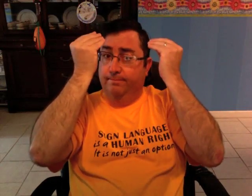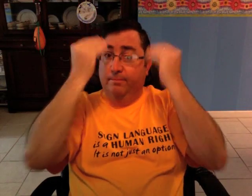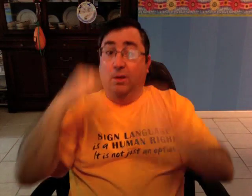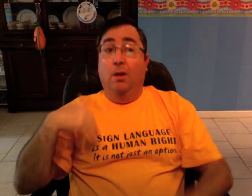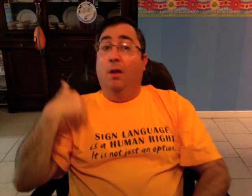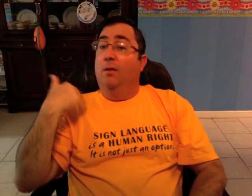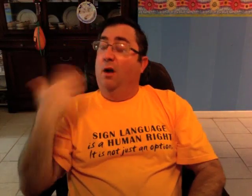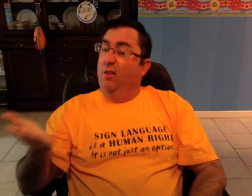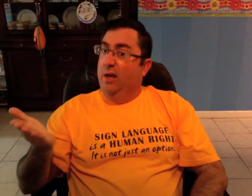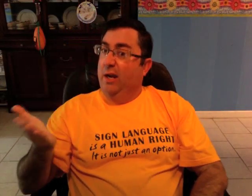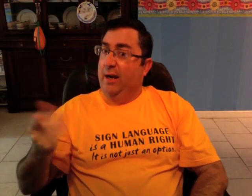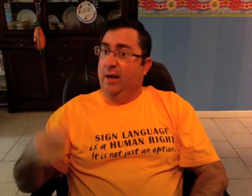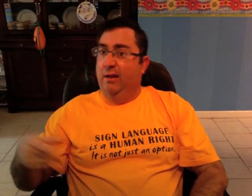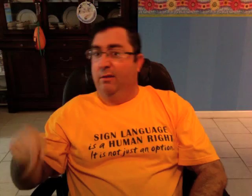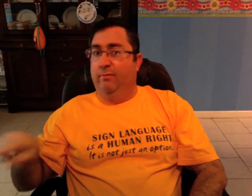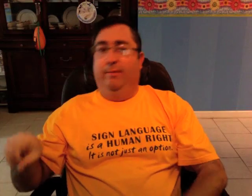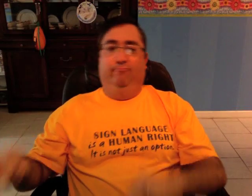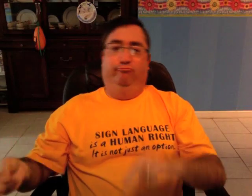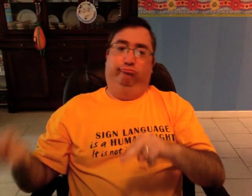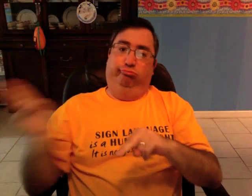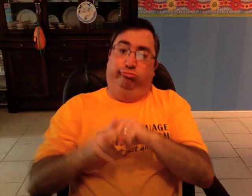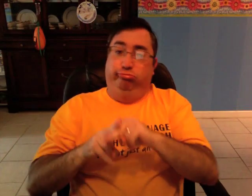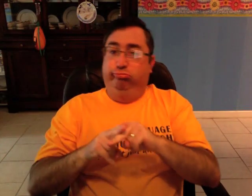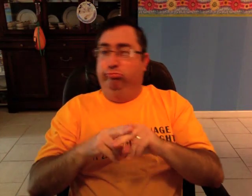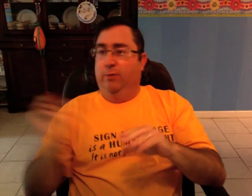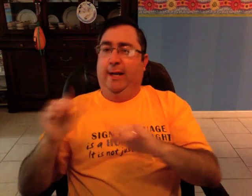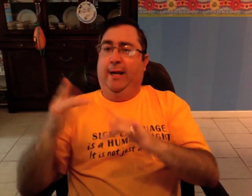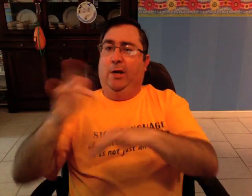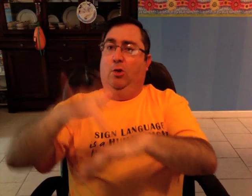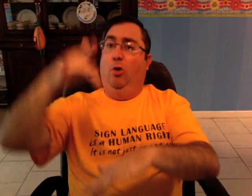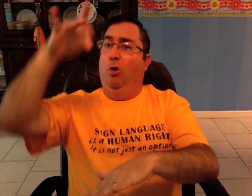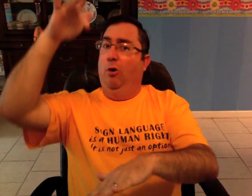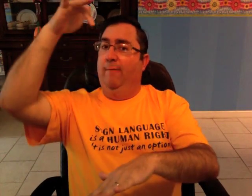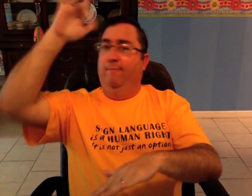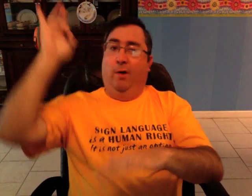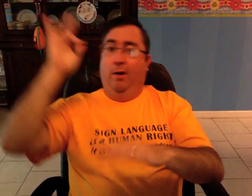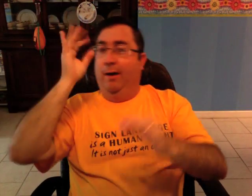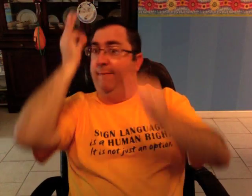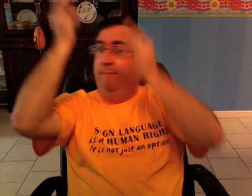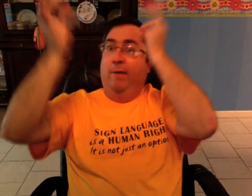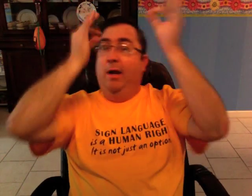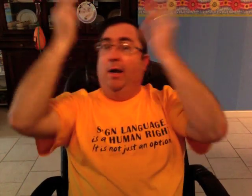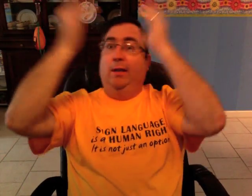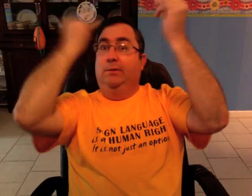on the other they enhance and glorify fantasy